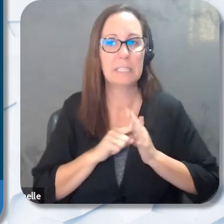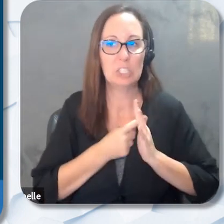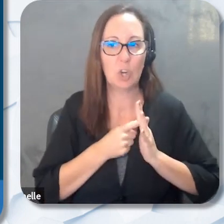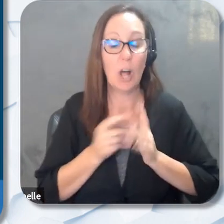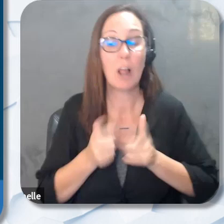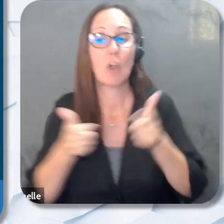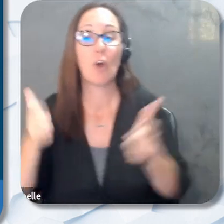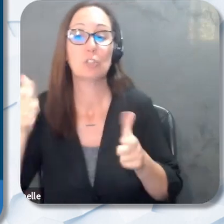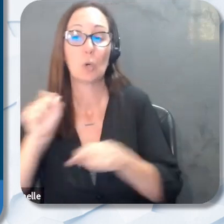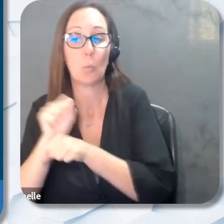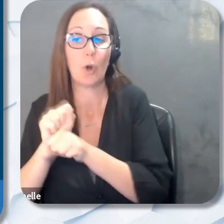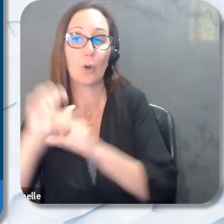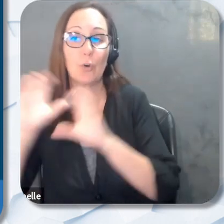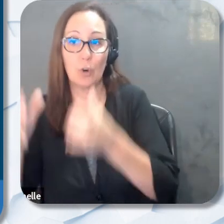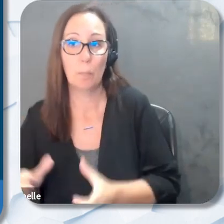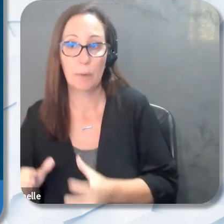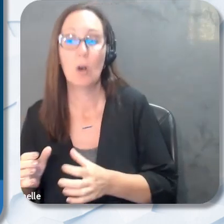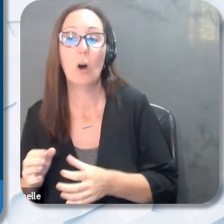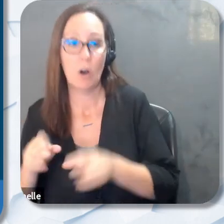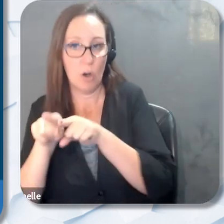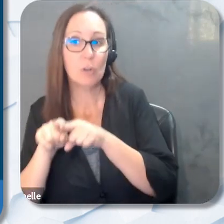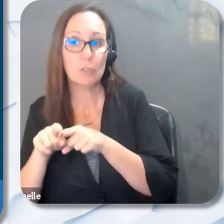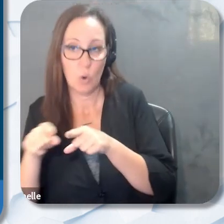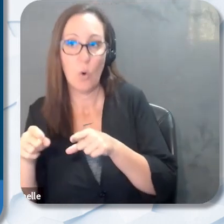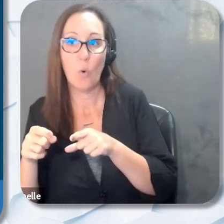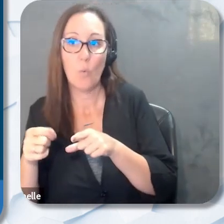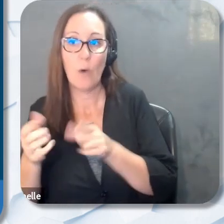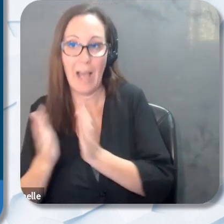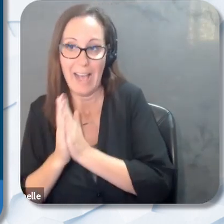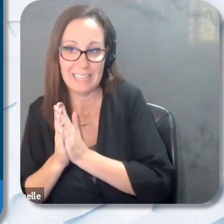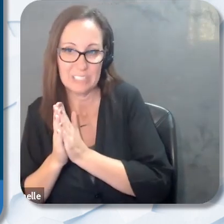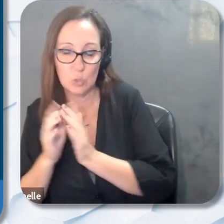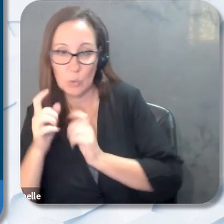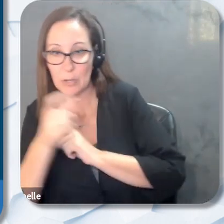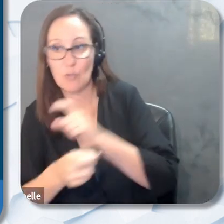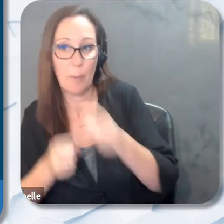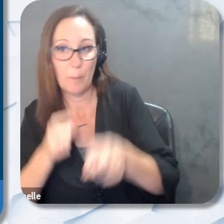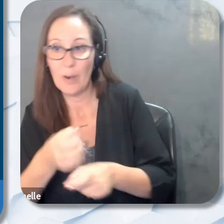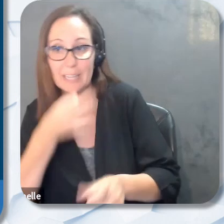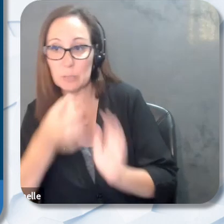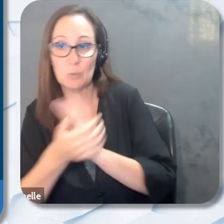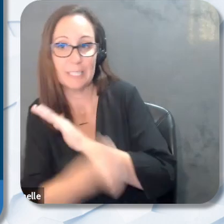constellation will also be invited to contribute their expertise and offer feedback as the work